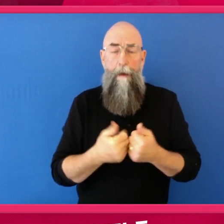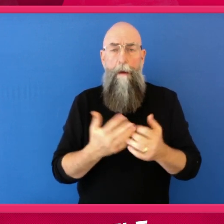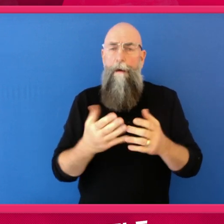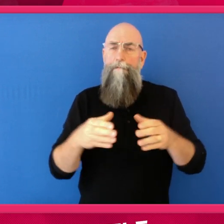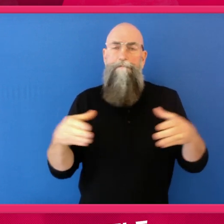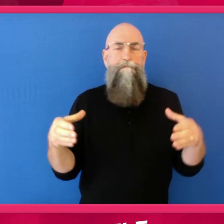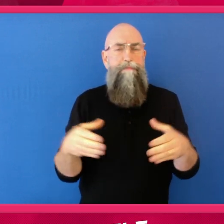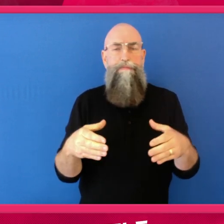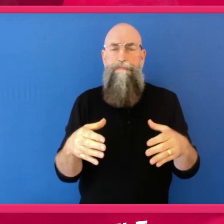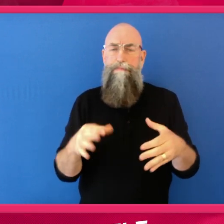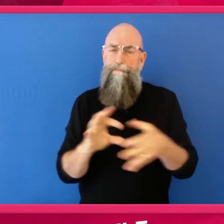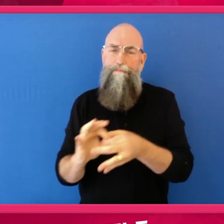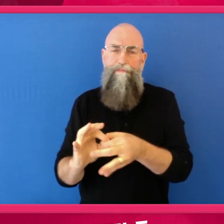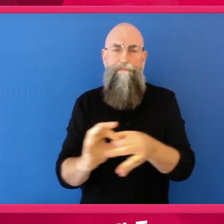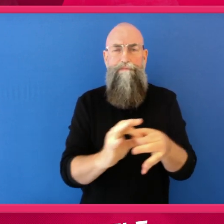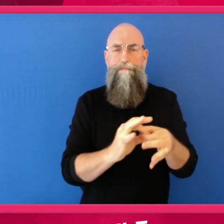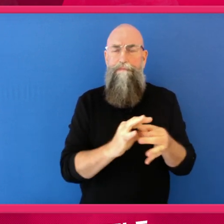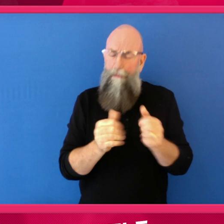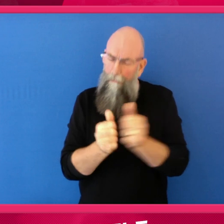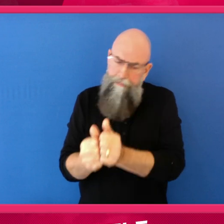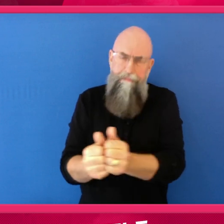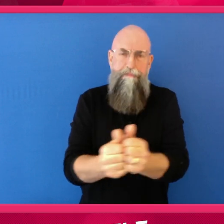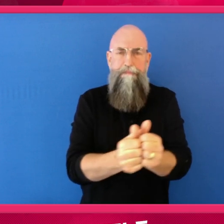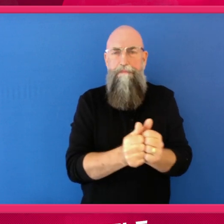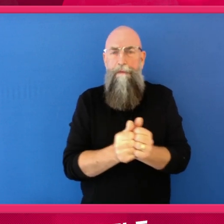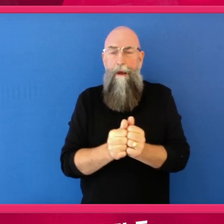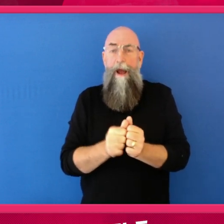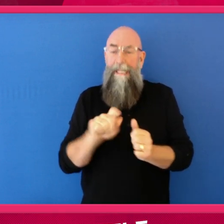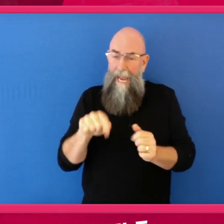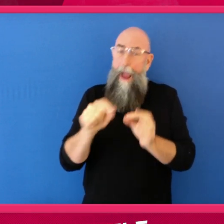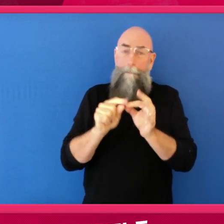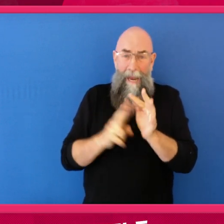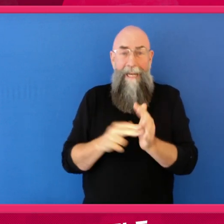that are on the swim team as well, like they're not, we're not just a team, we're a family.